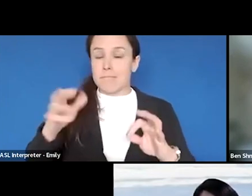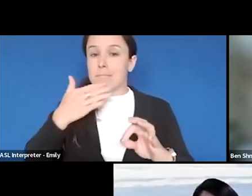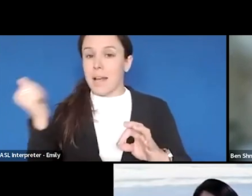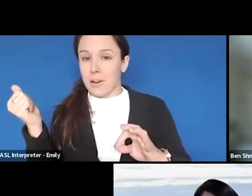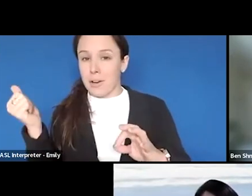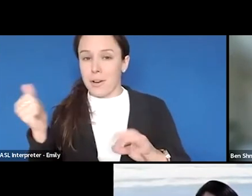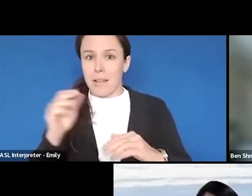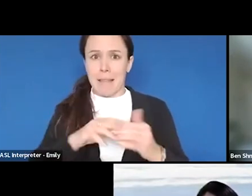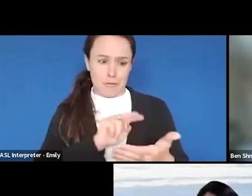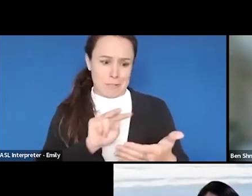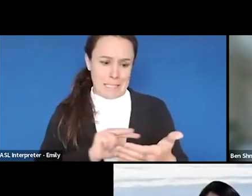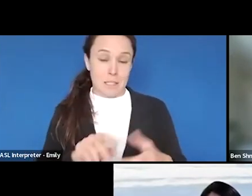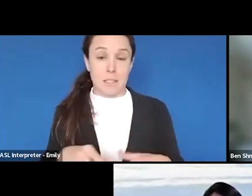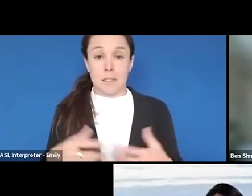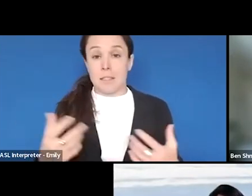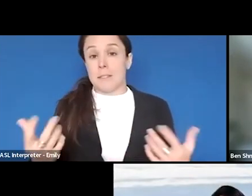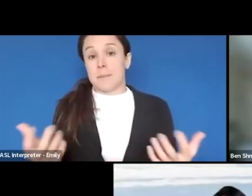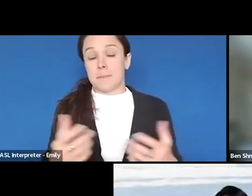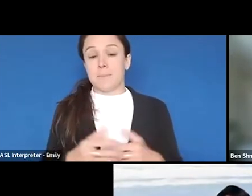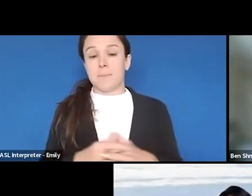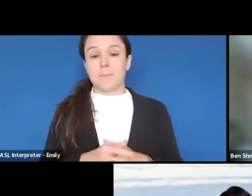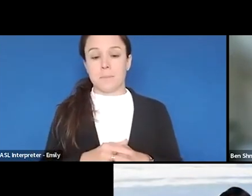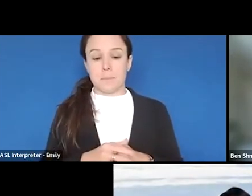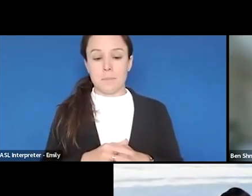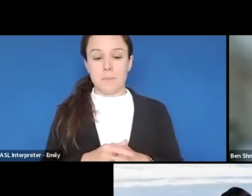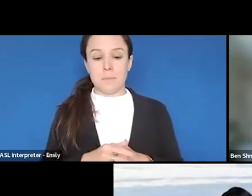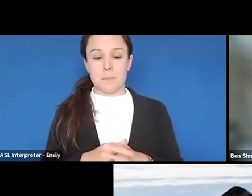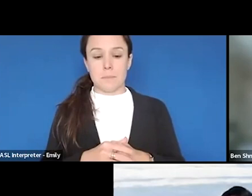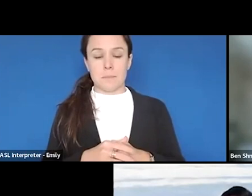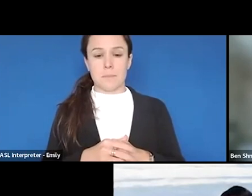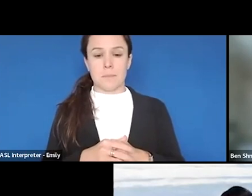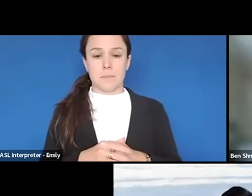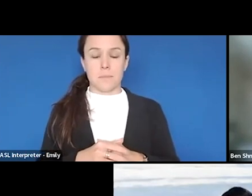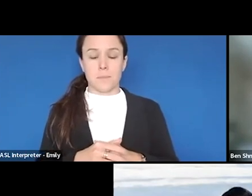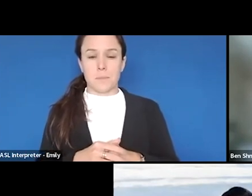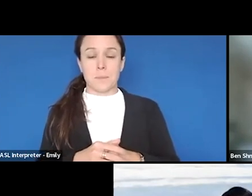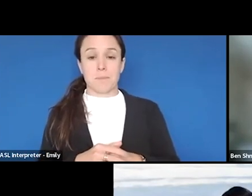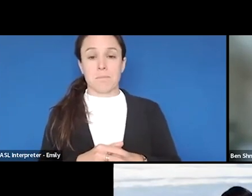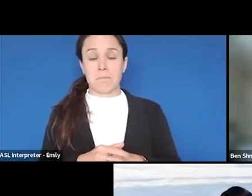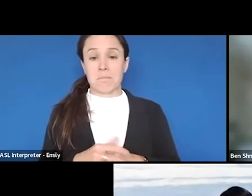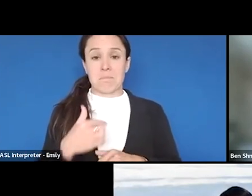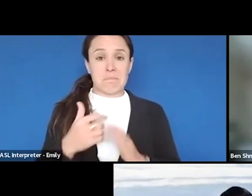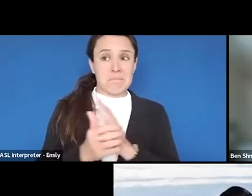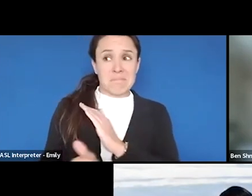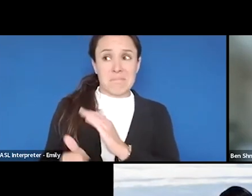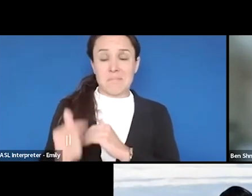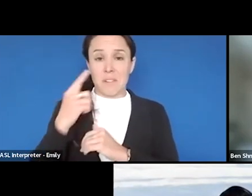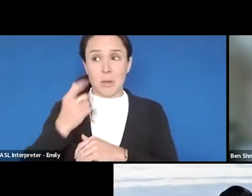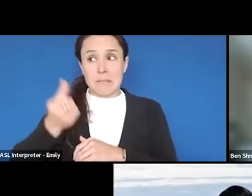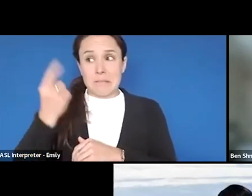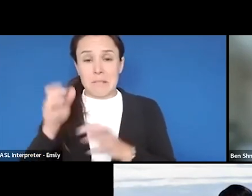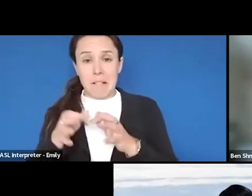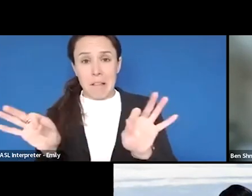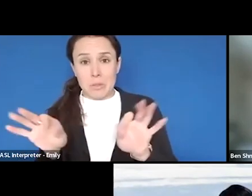swift in many ways so how -- how good are we at doing language understanding -- recognition. Let